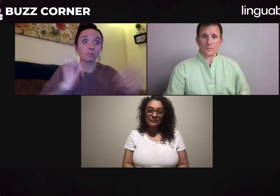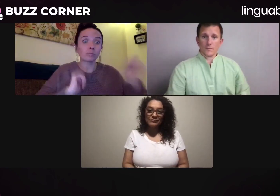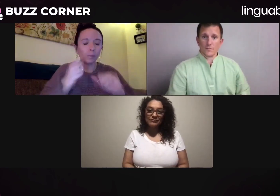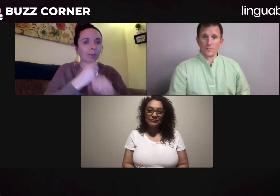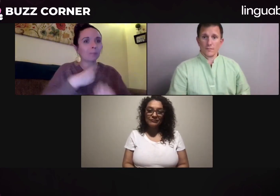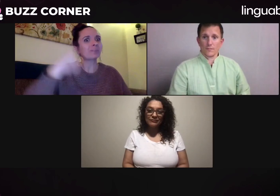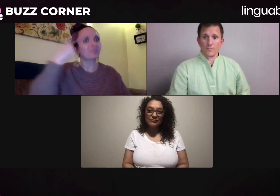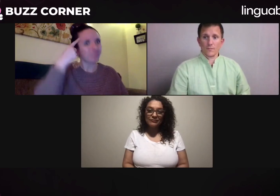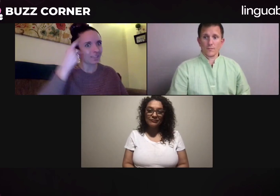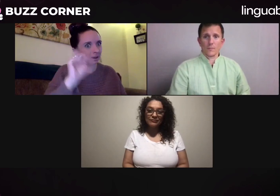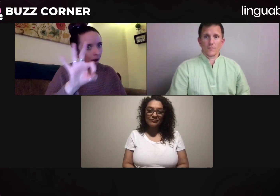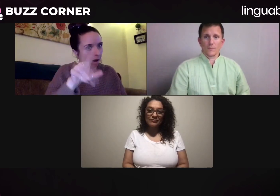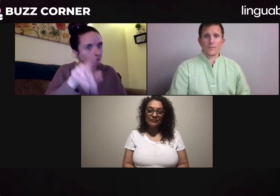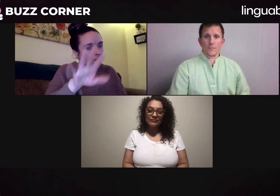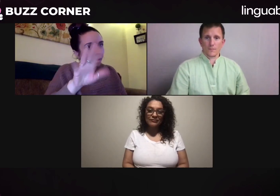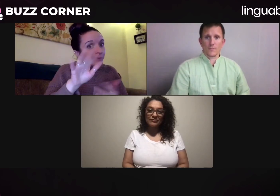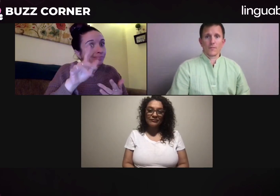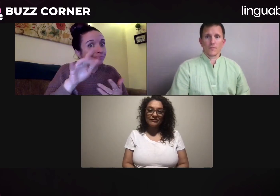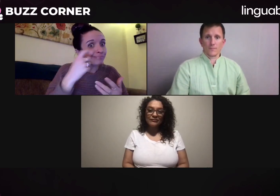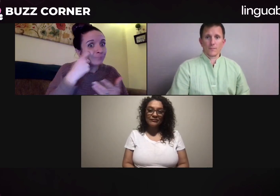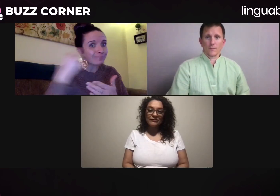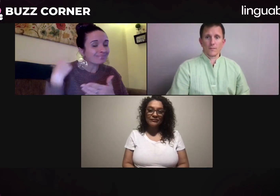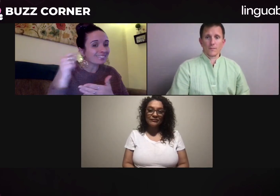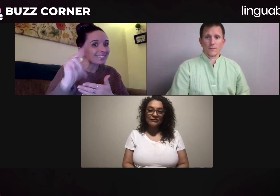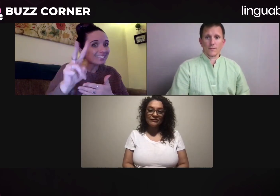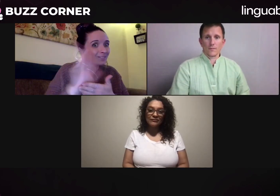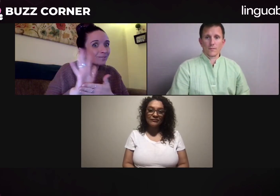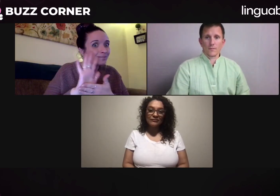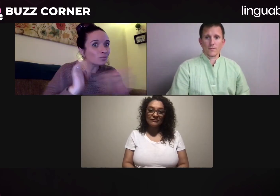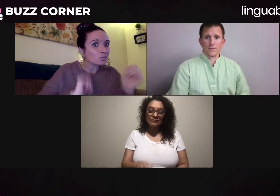Right, Right.